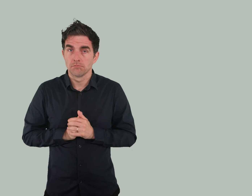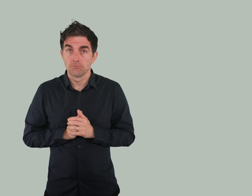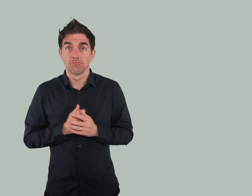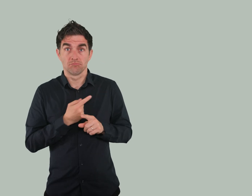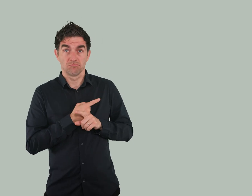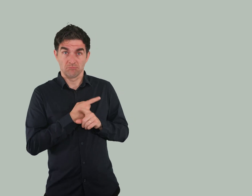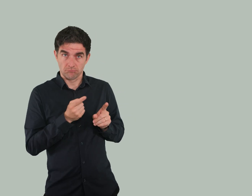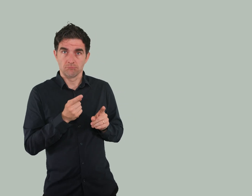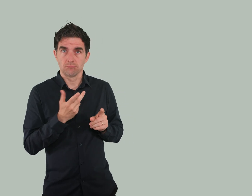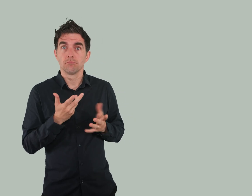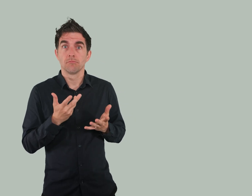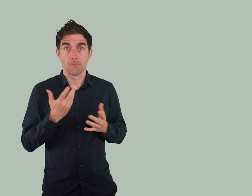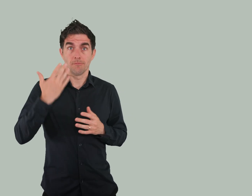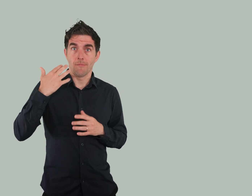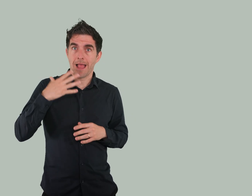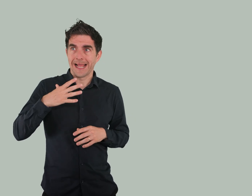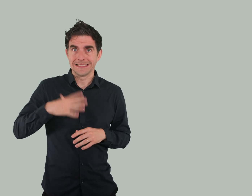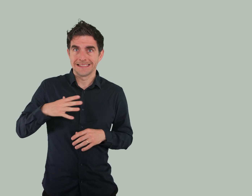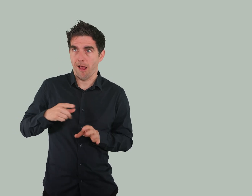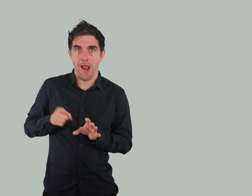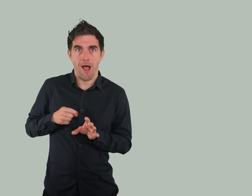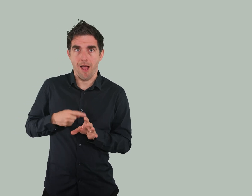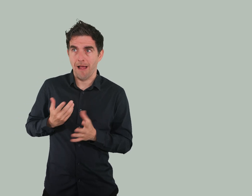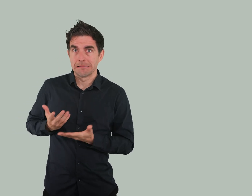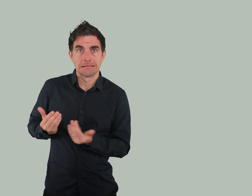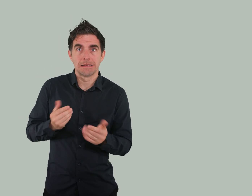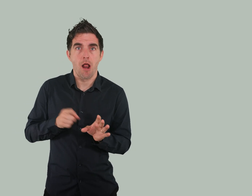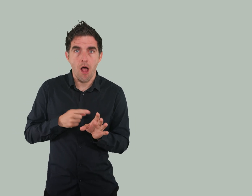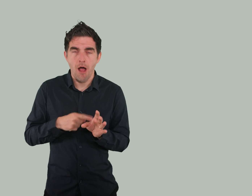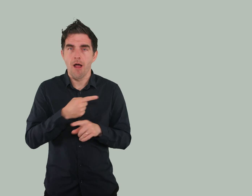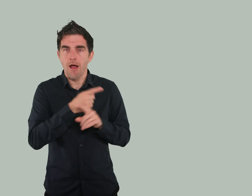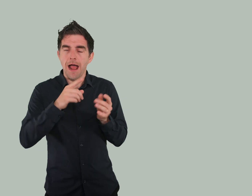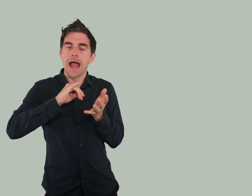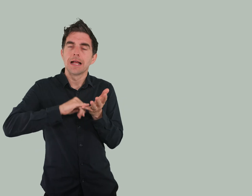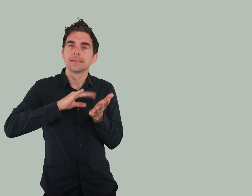But those employers who do rely on the youth rate,